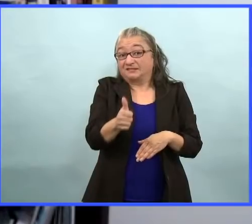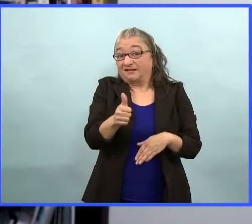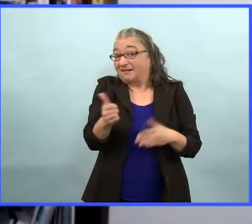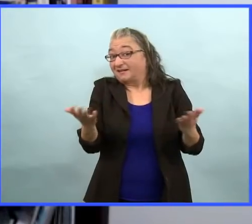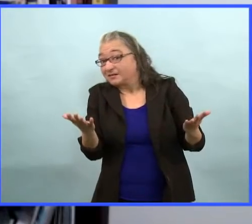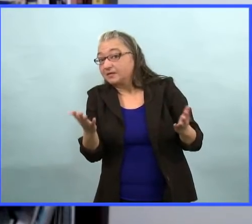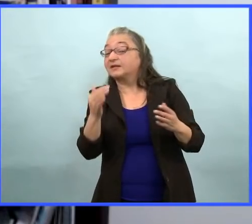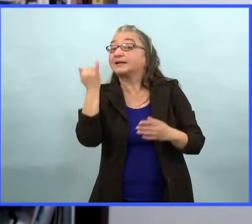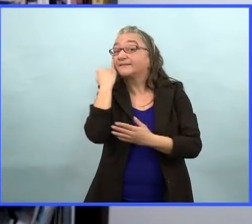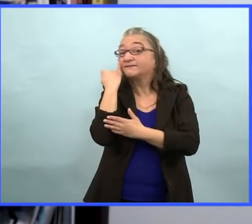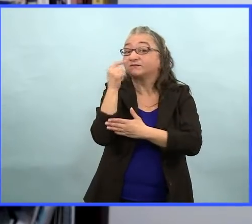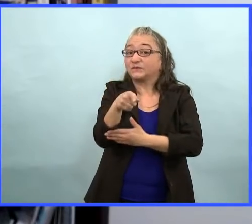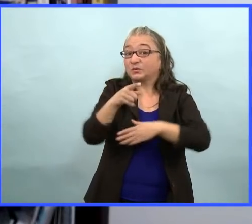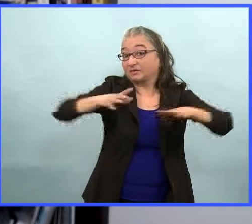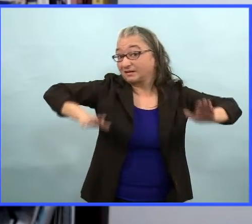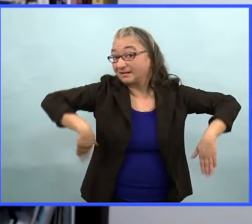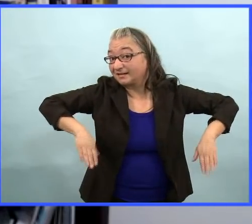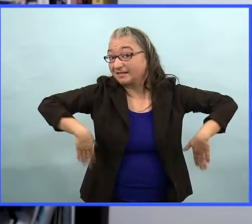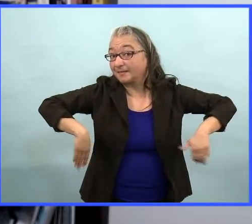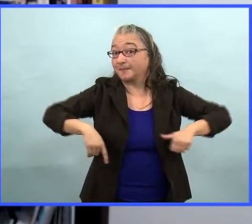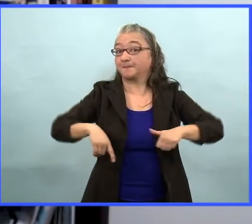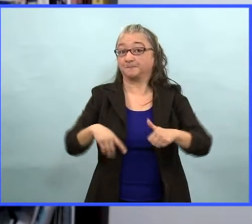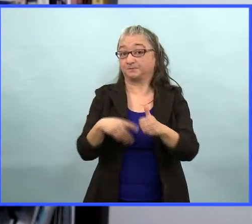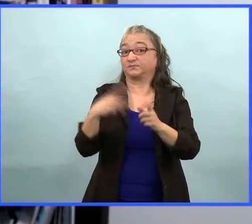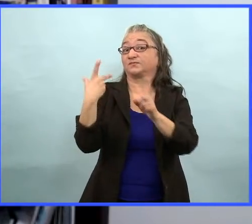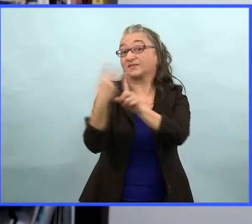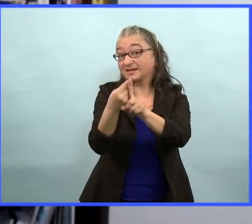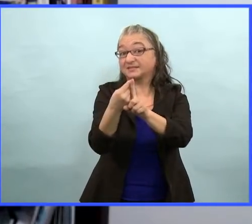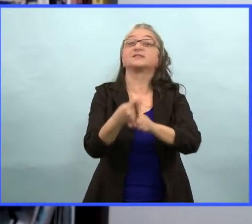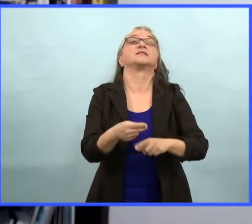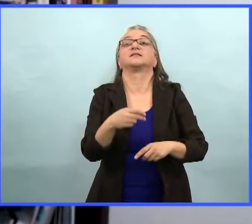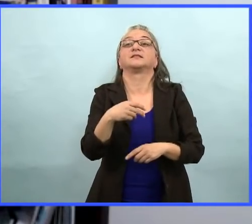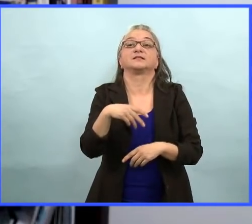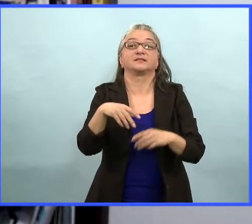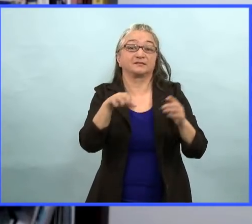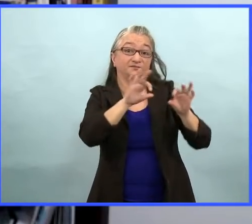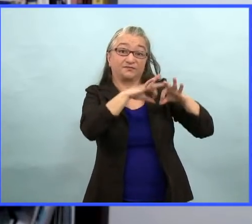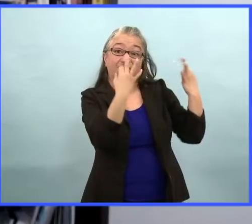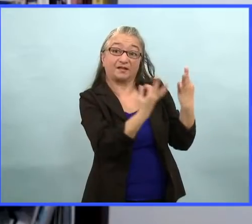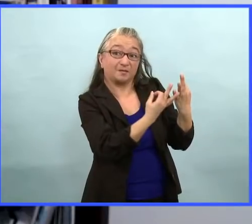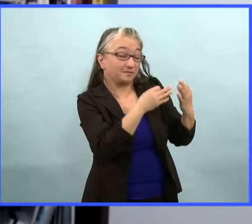vaccinated if you didn't get your family members vaccinated things could have been so much worse